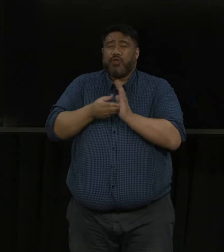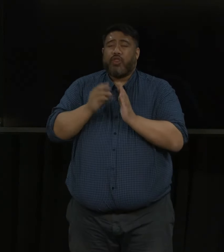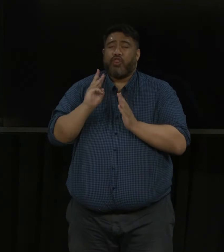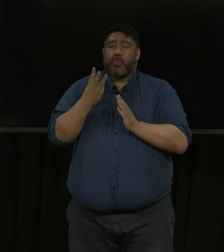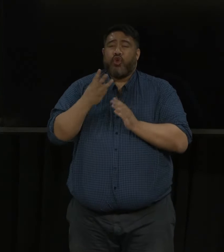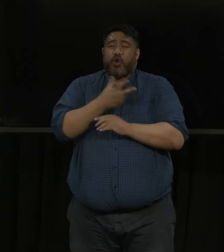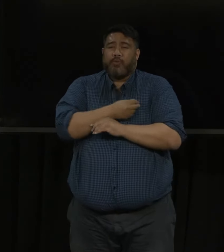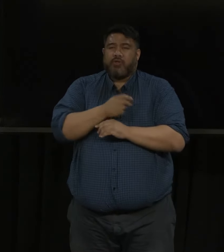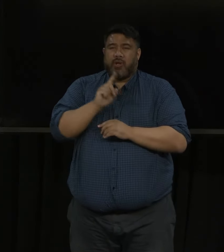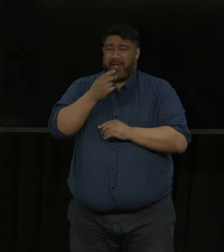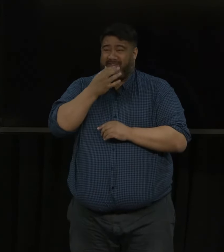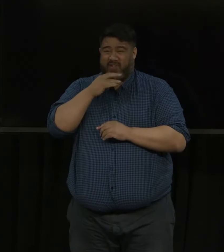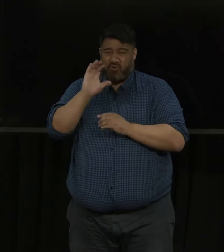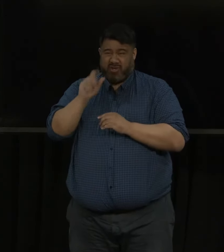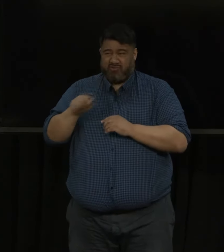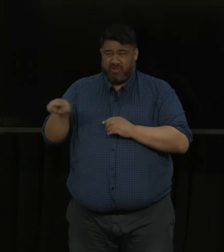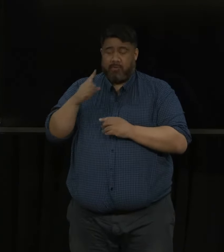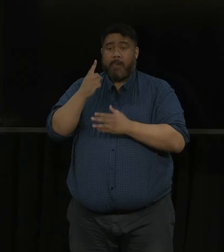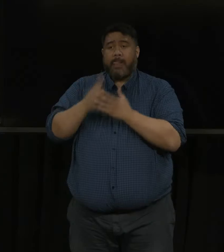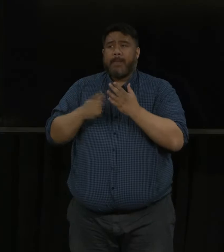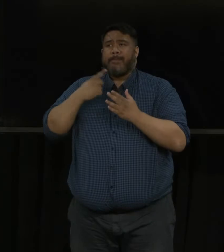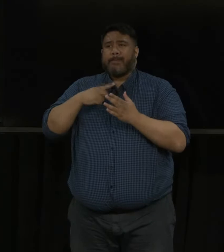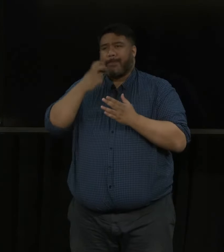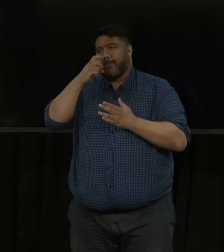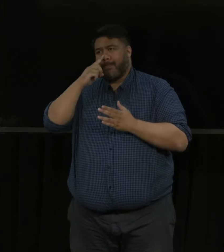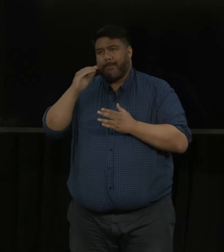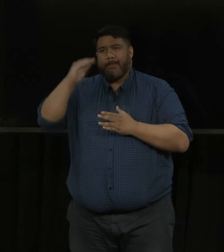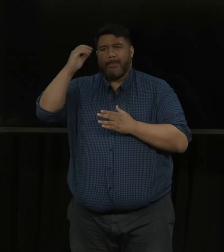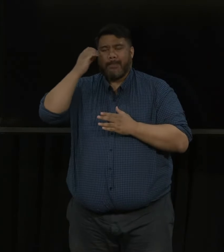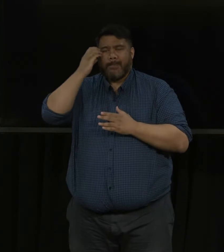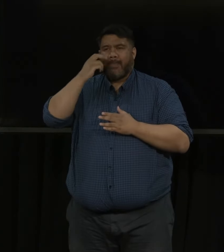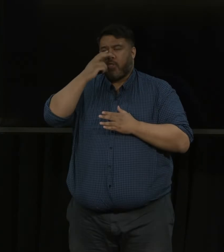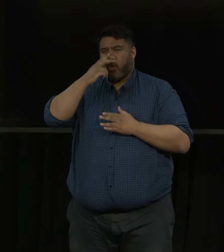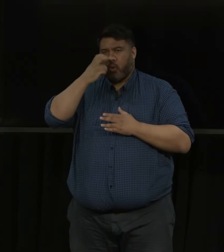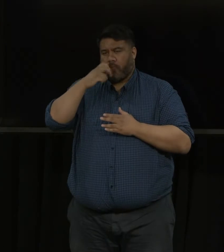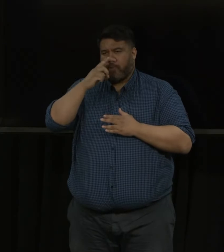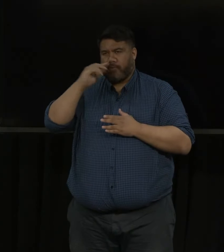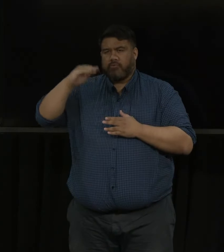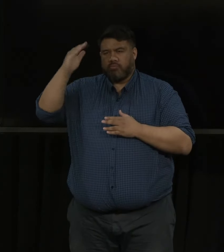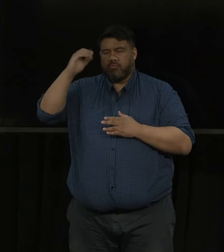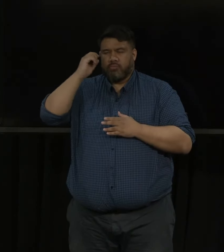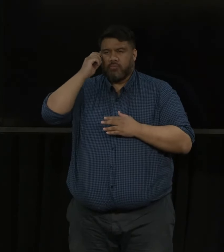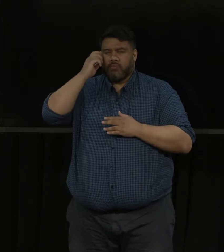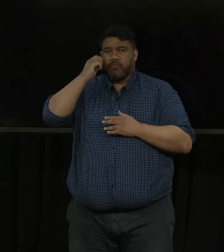It would seem that actually there is a limited number of countries that are using boosters, where they are they